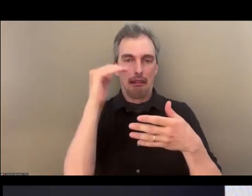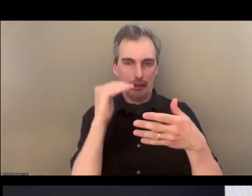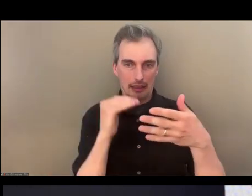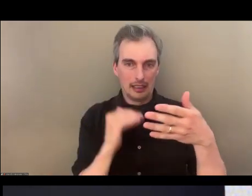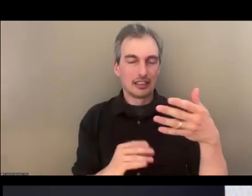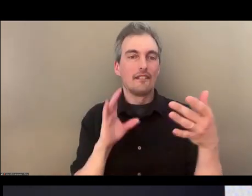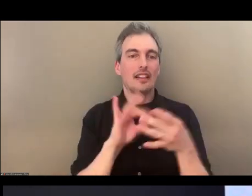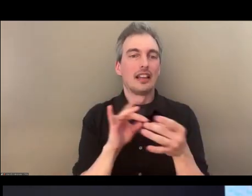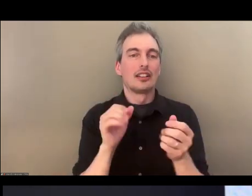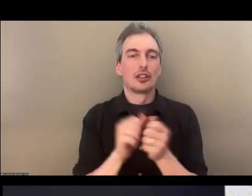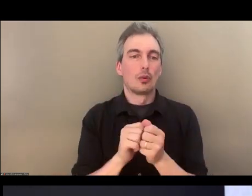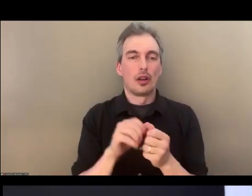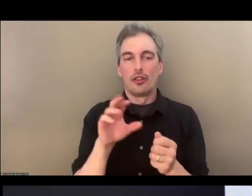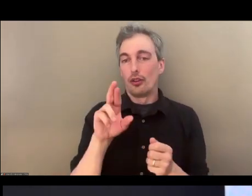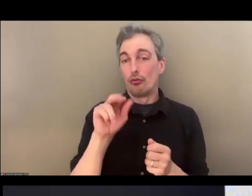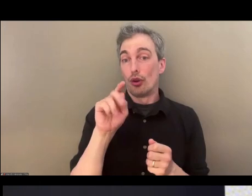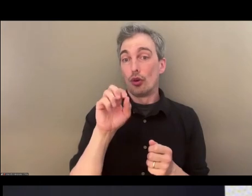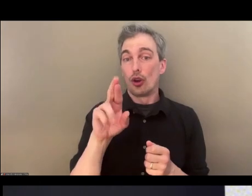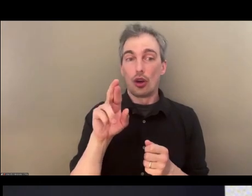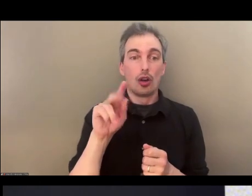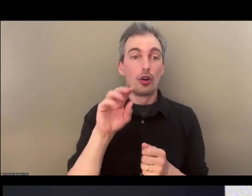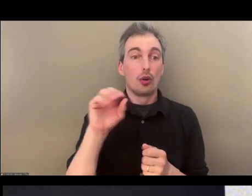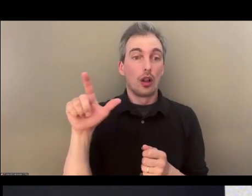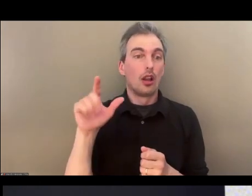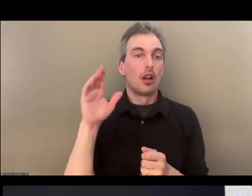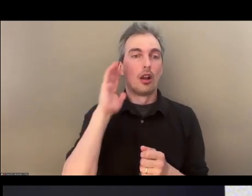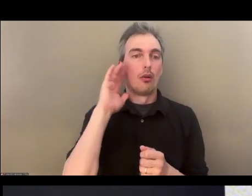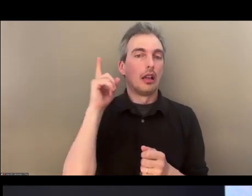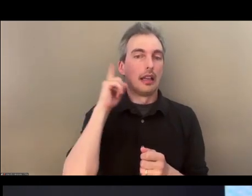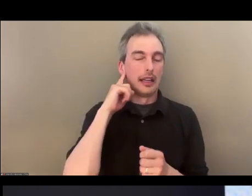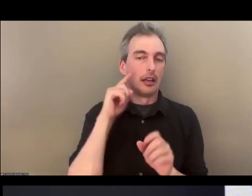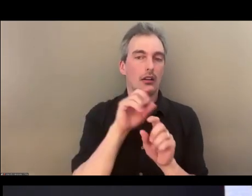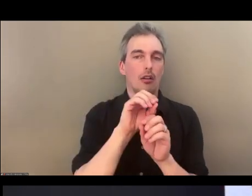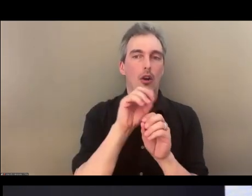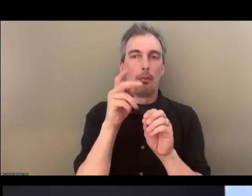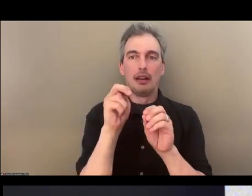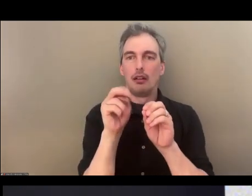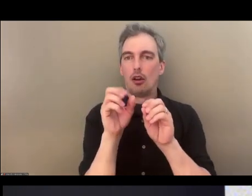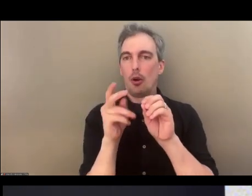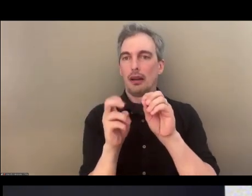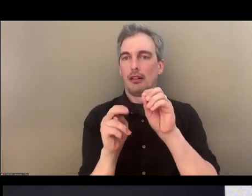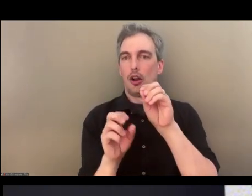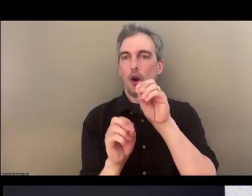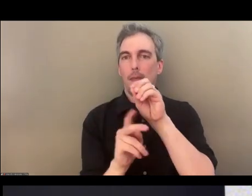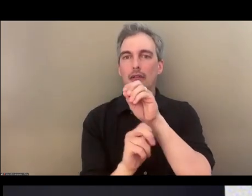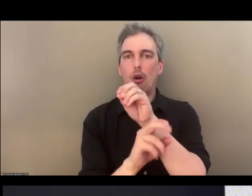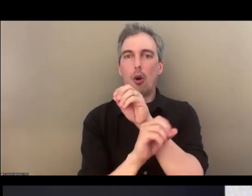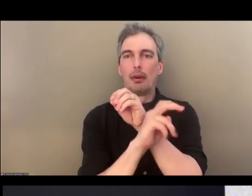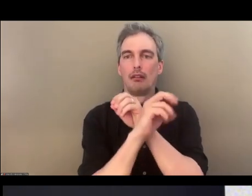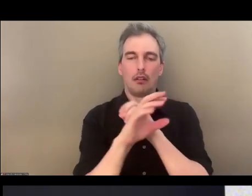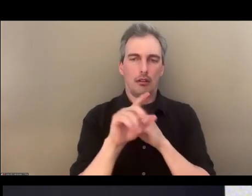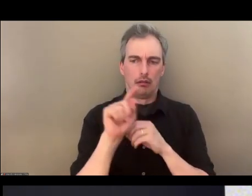gonna hear "open, open, open". So the lesson that I give them is to expand on that.